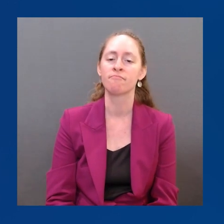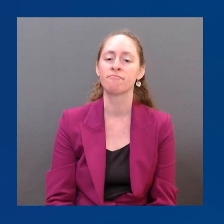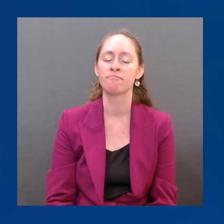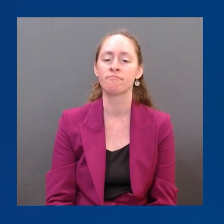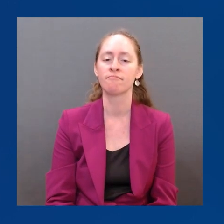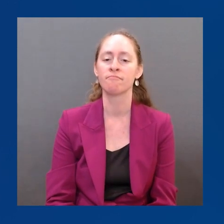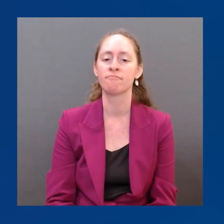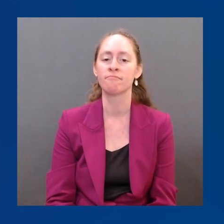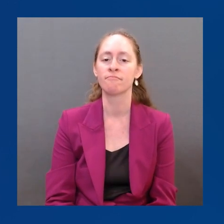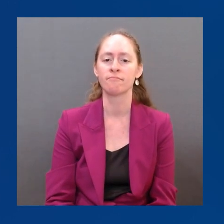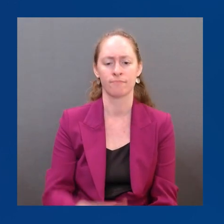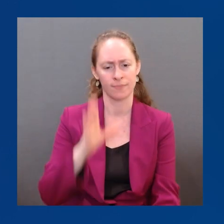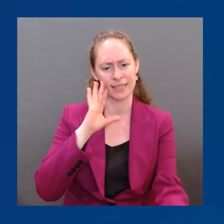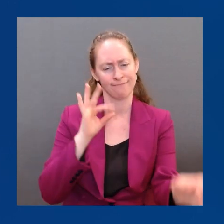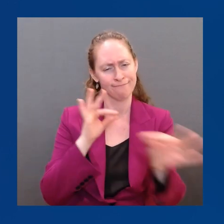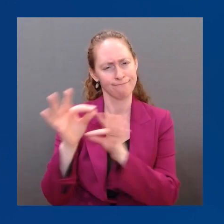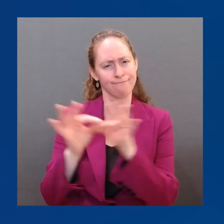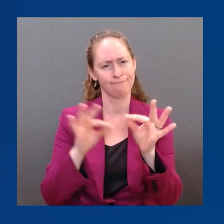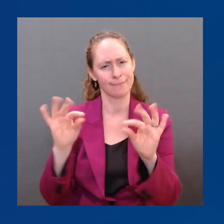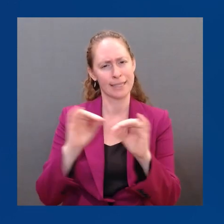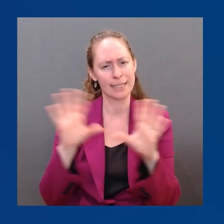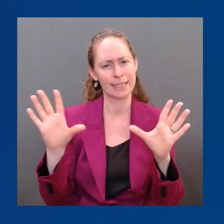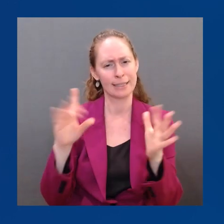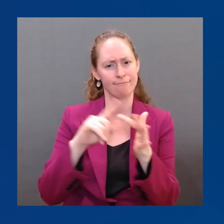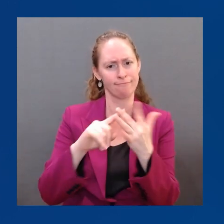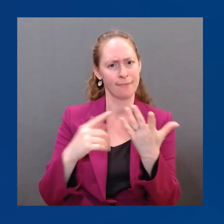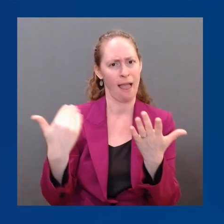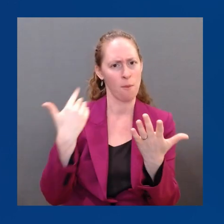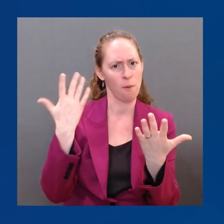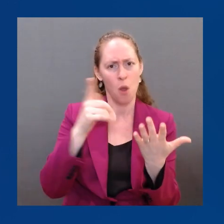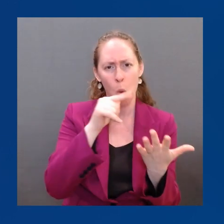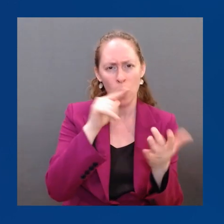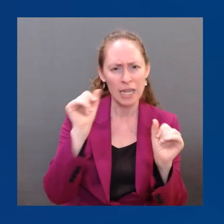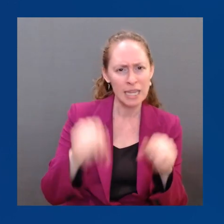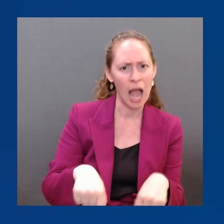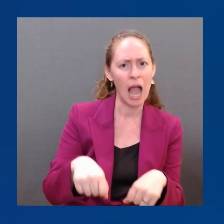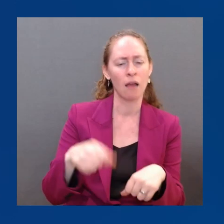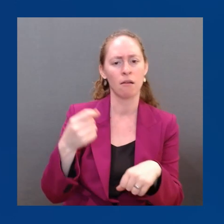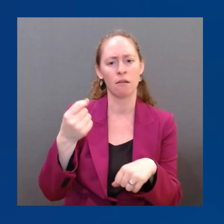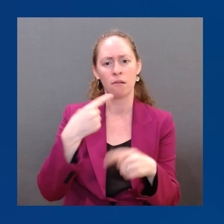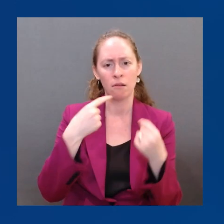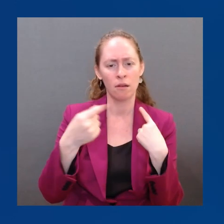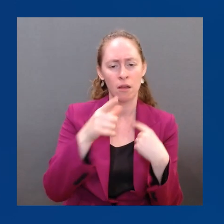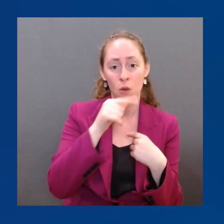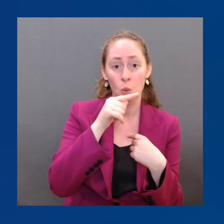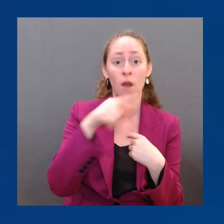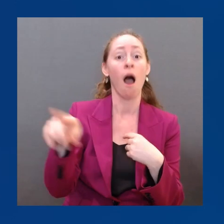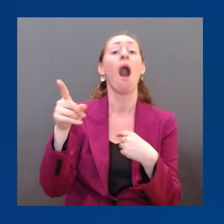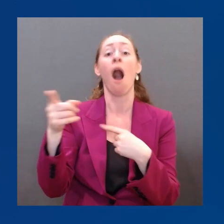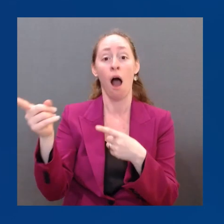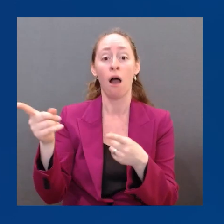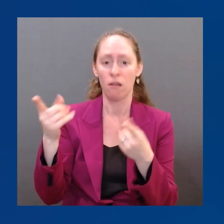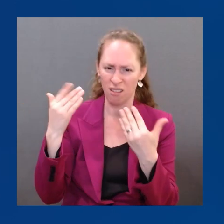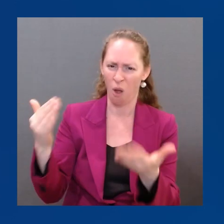and then making sure that as people get eligibility or are eligible get the prescription -- that it's available very, very widely.